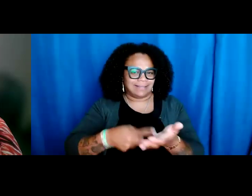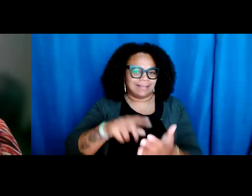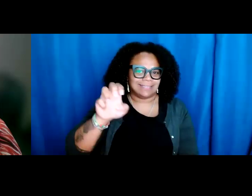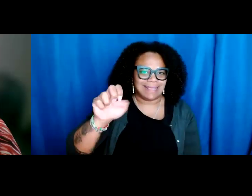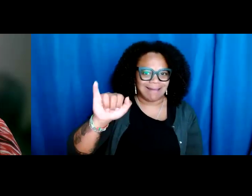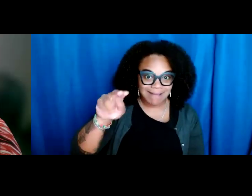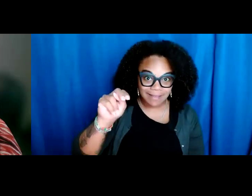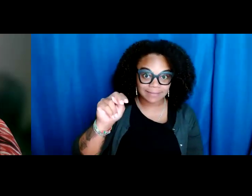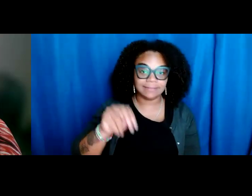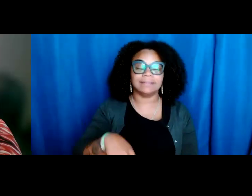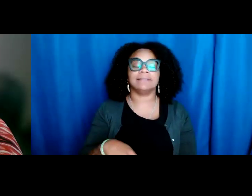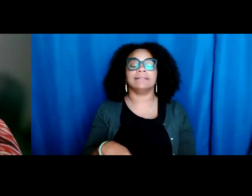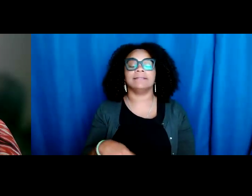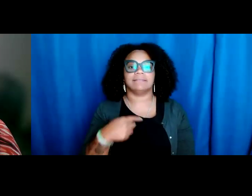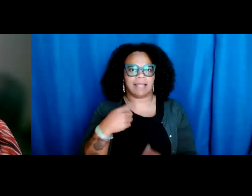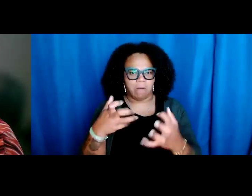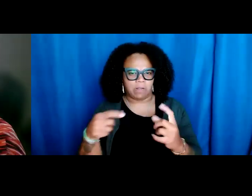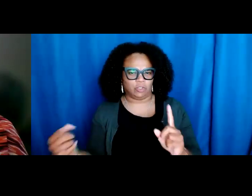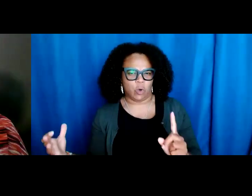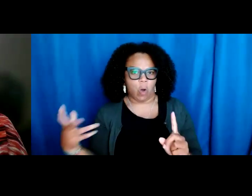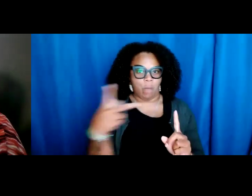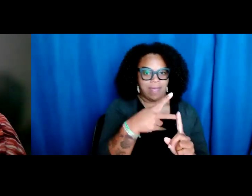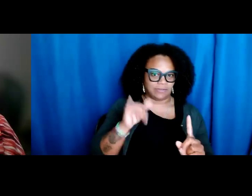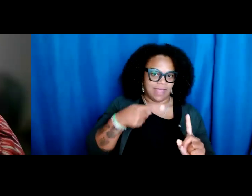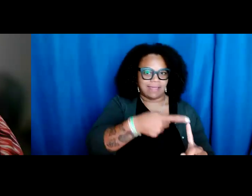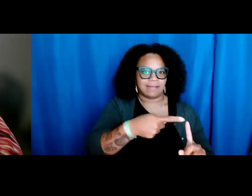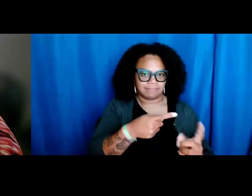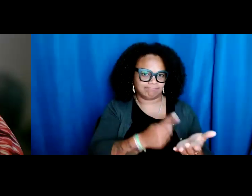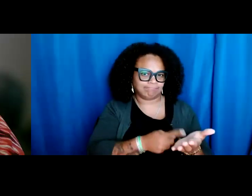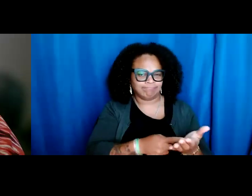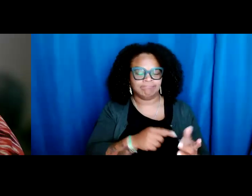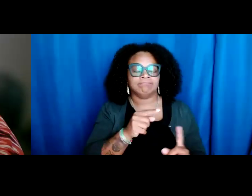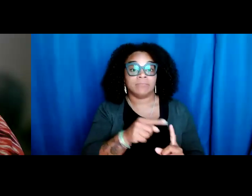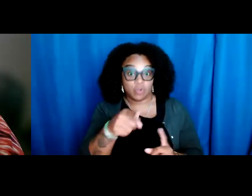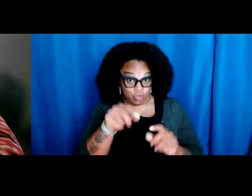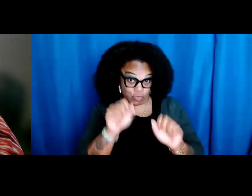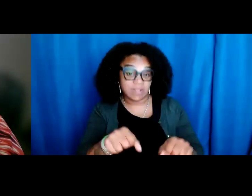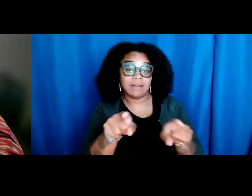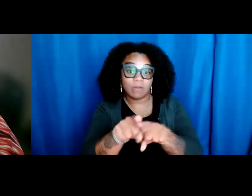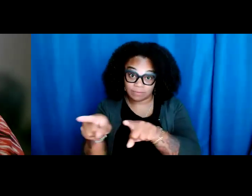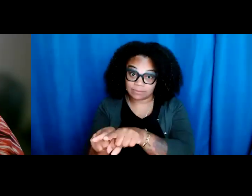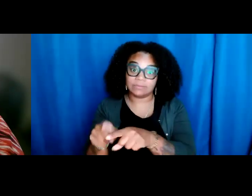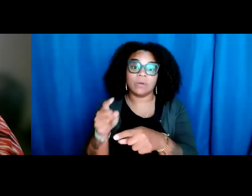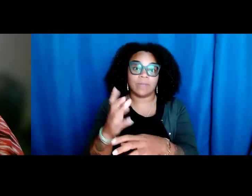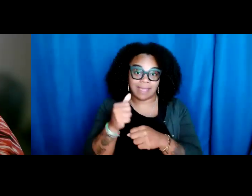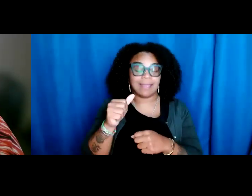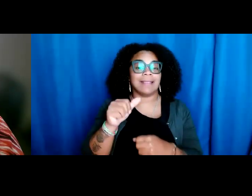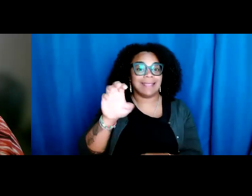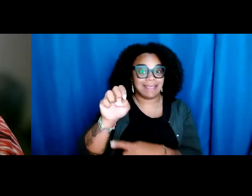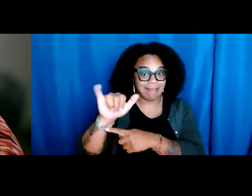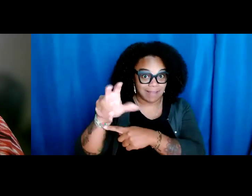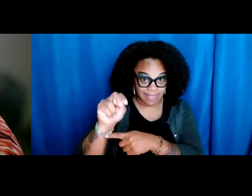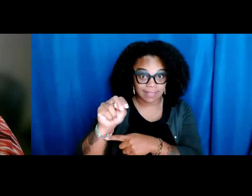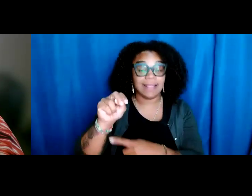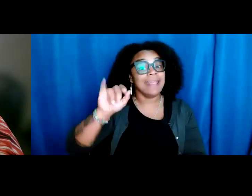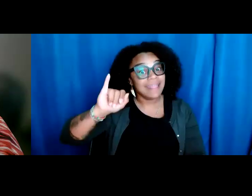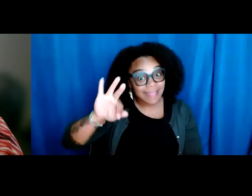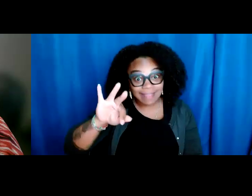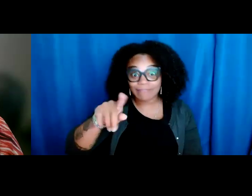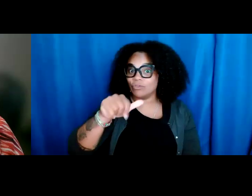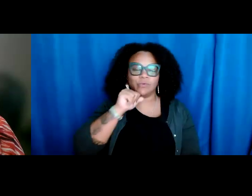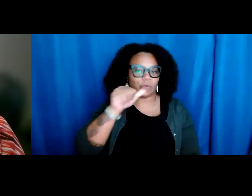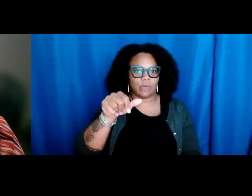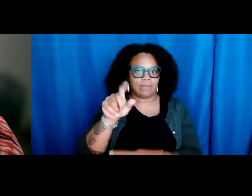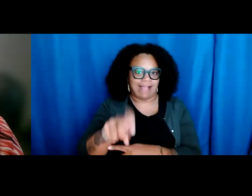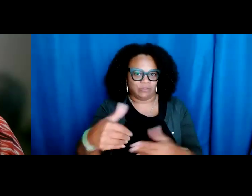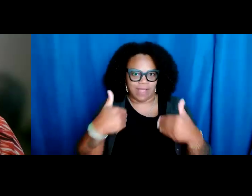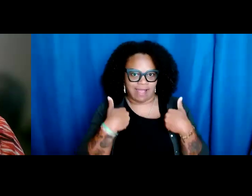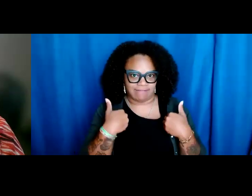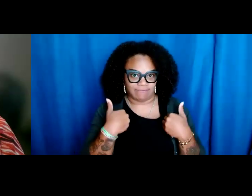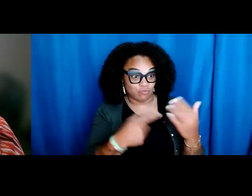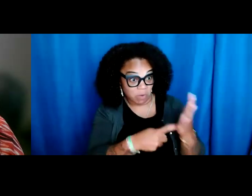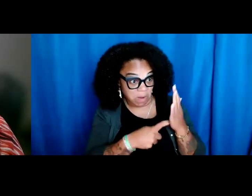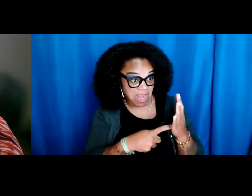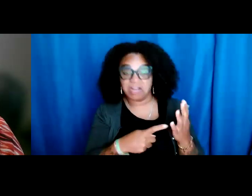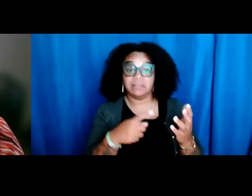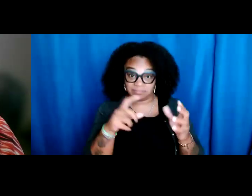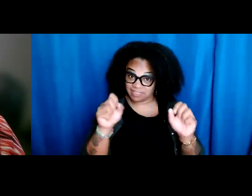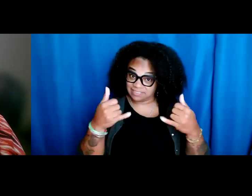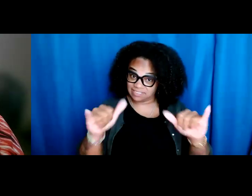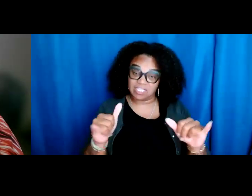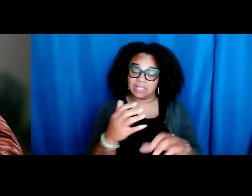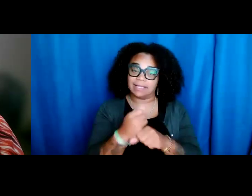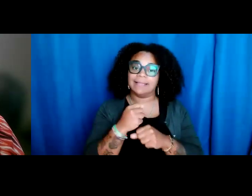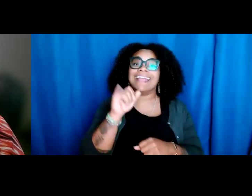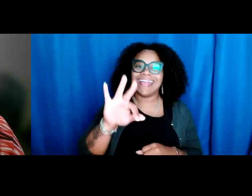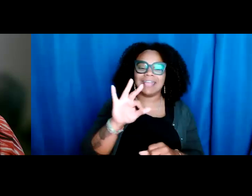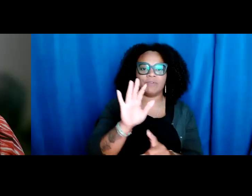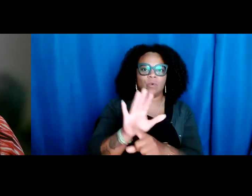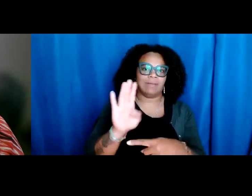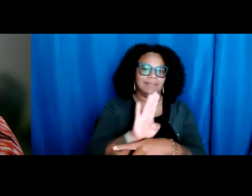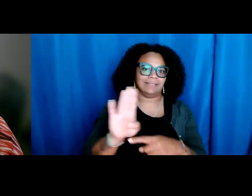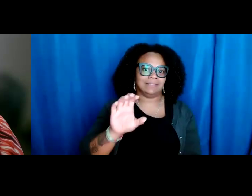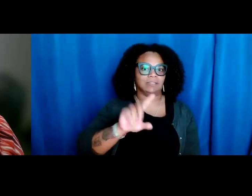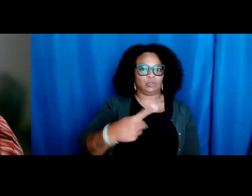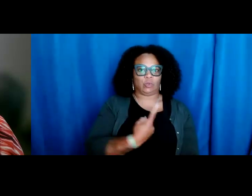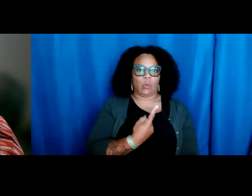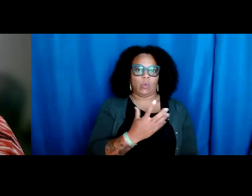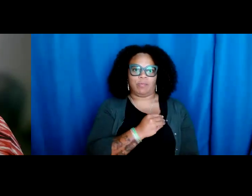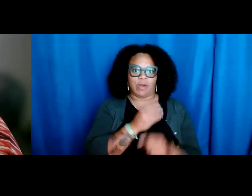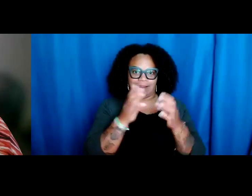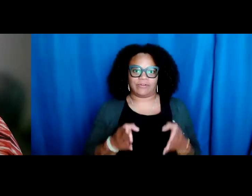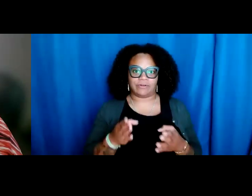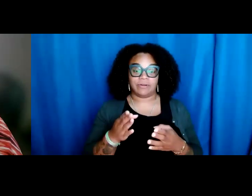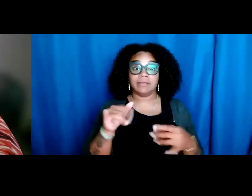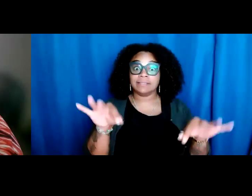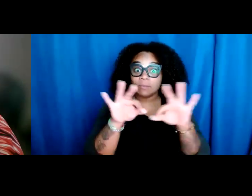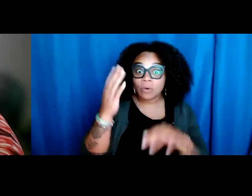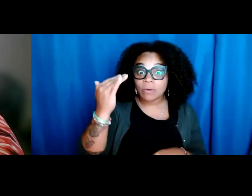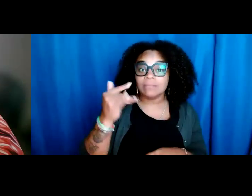Number. You can get one if you are a Sole Proprietor because it protects your privacy.